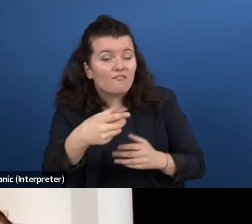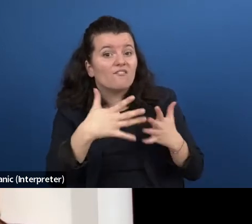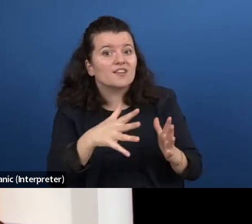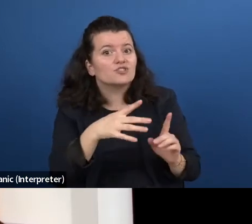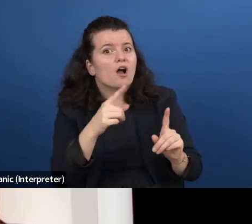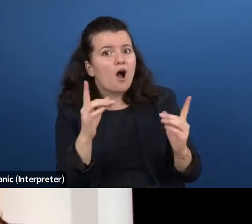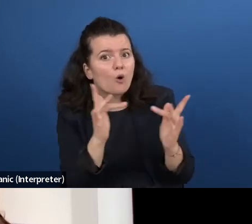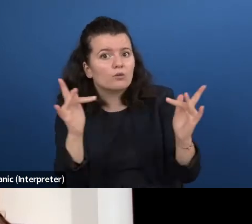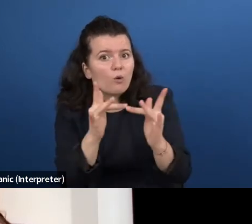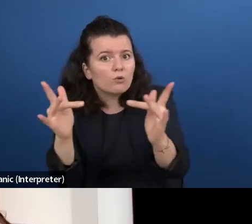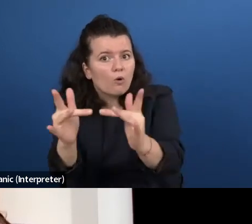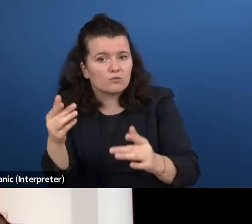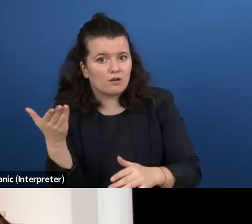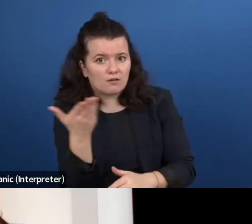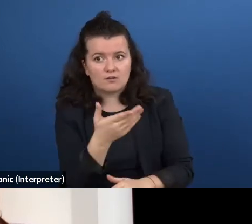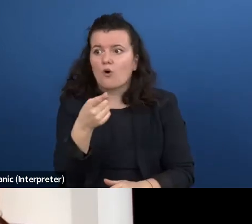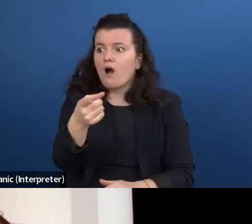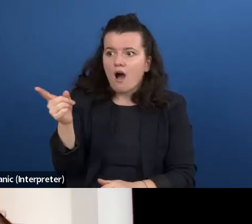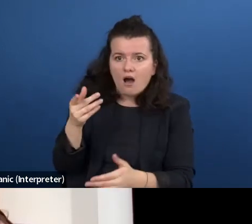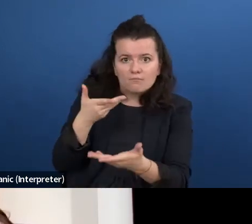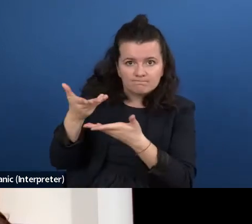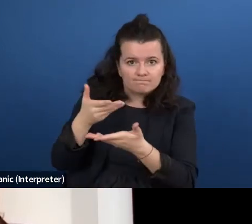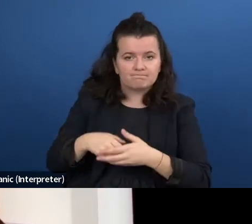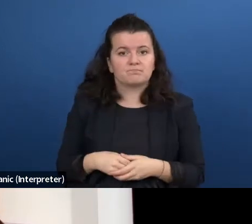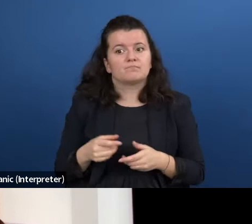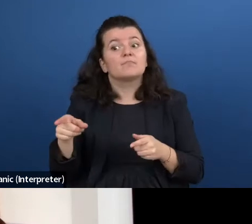We also contacted ten independent experts.